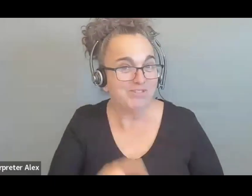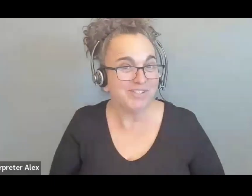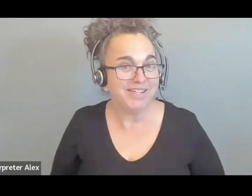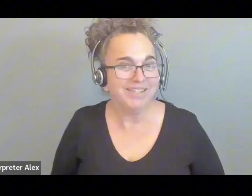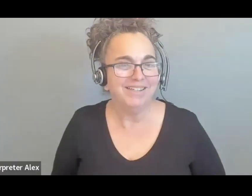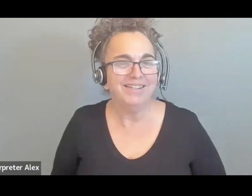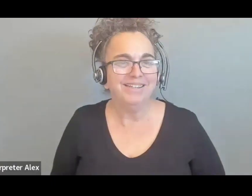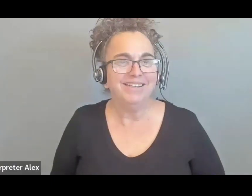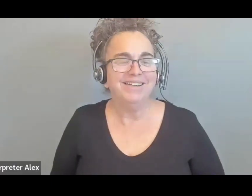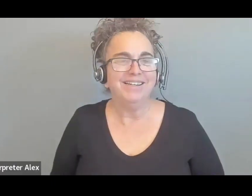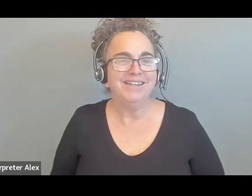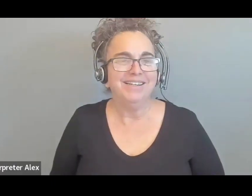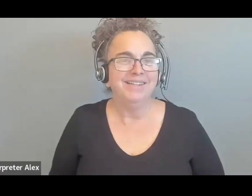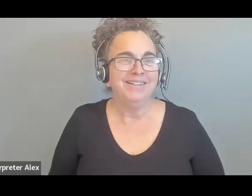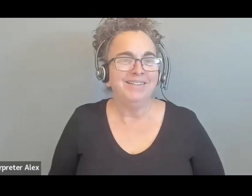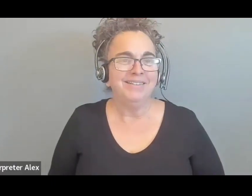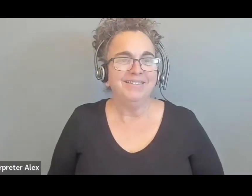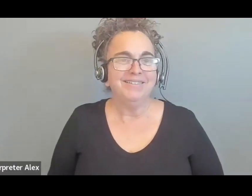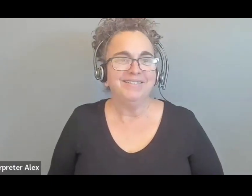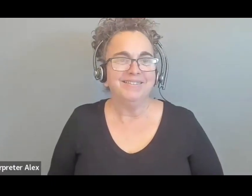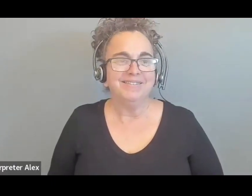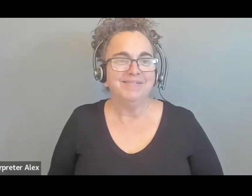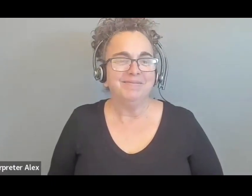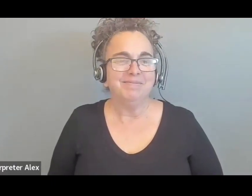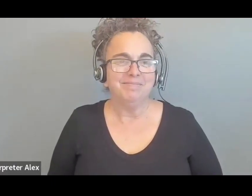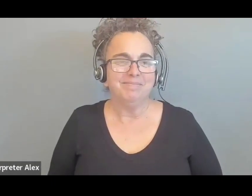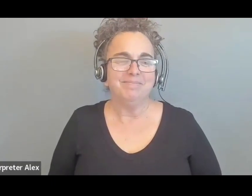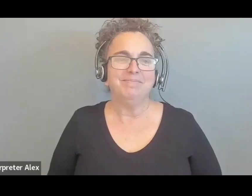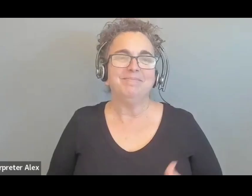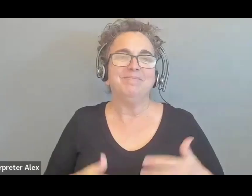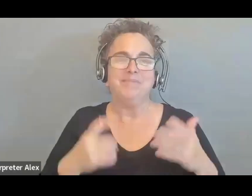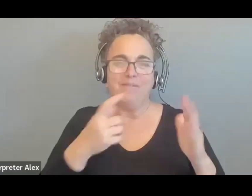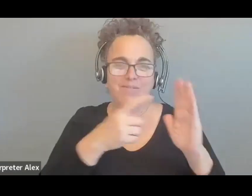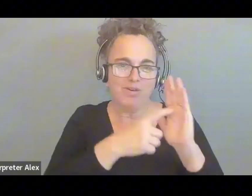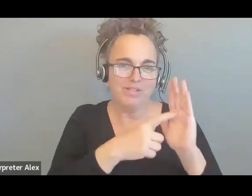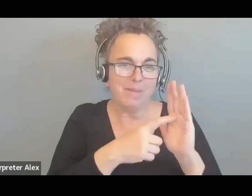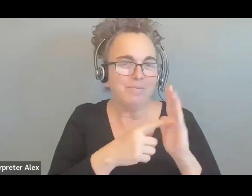Oh, well what, what do you echo along what keeps her up at night